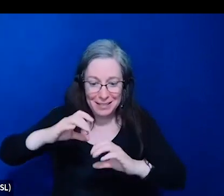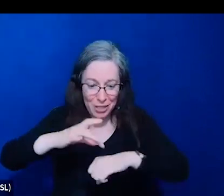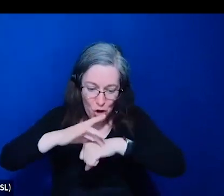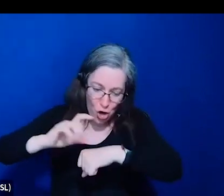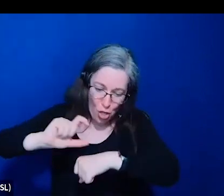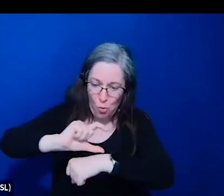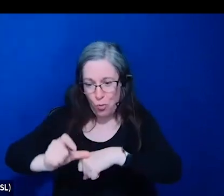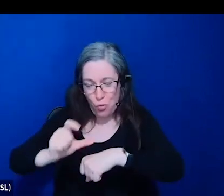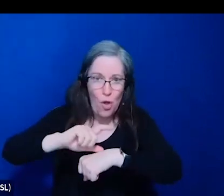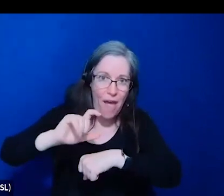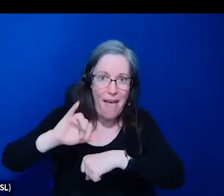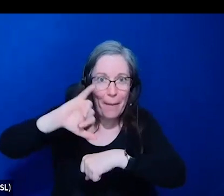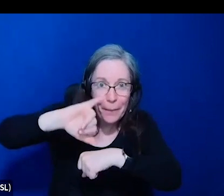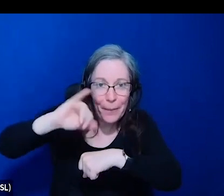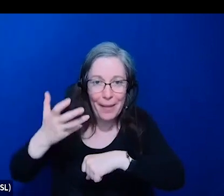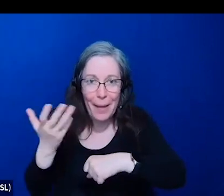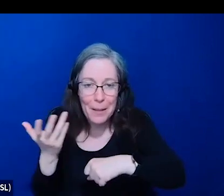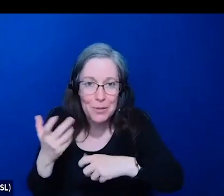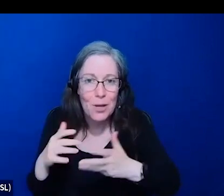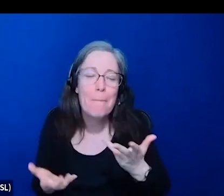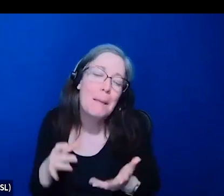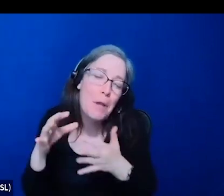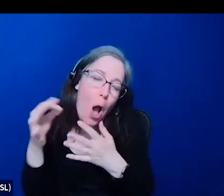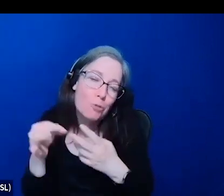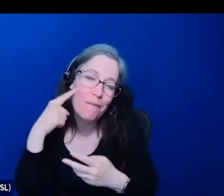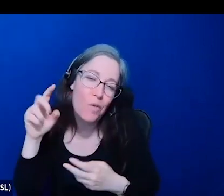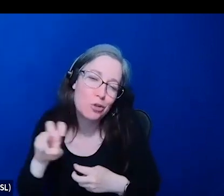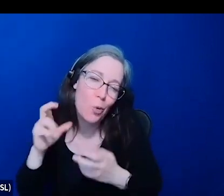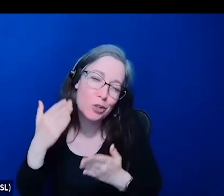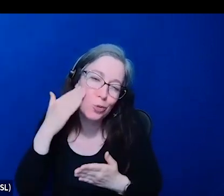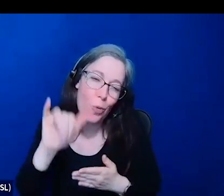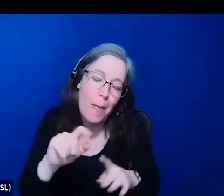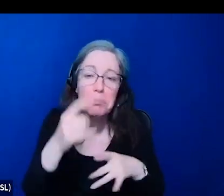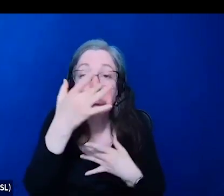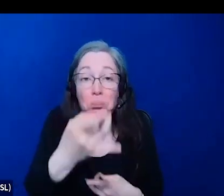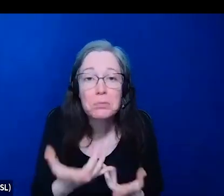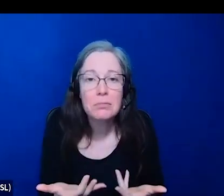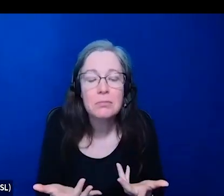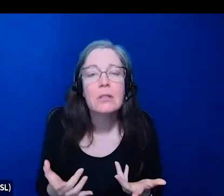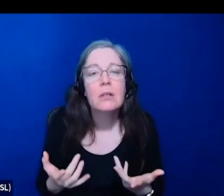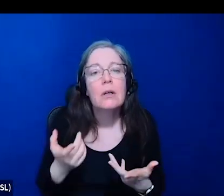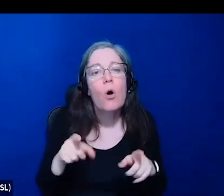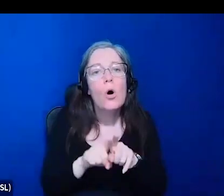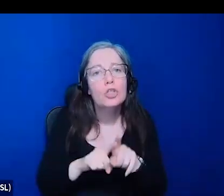May be optional for a tourist to know that, but interesting. You have to be alerted to any emergency procedures